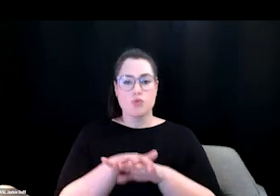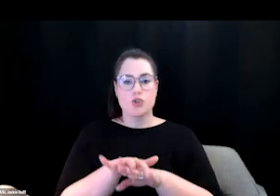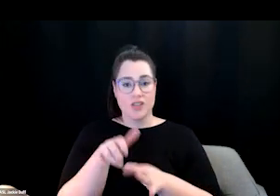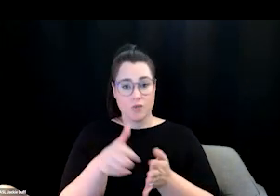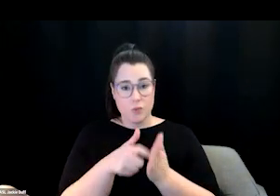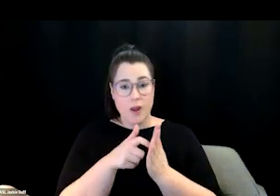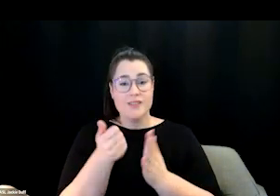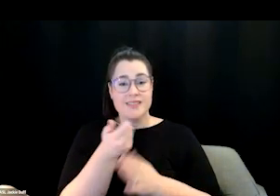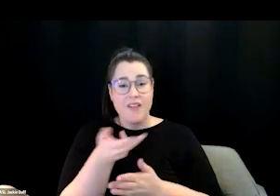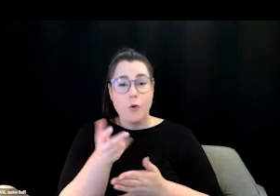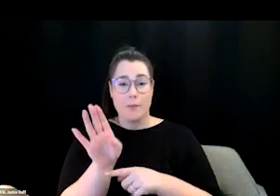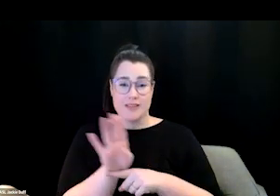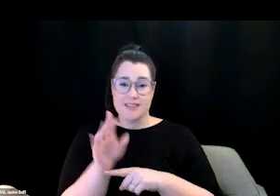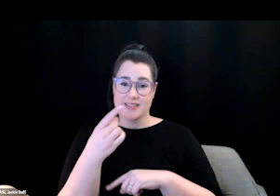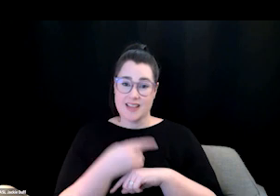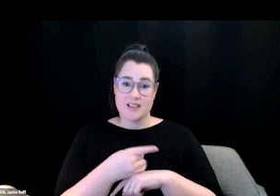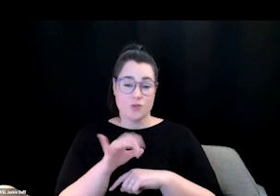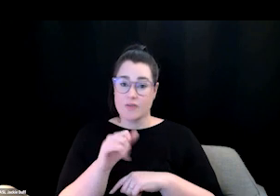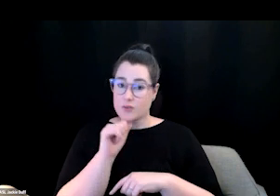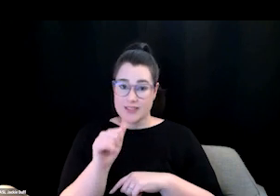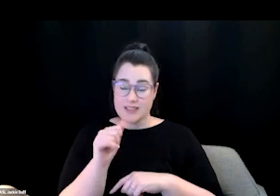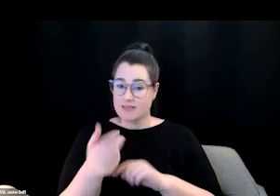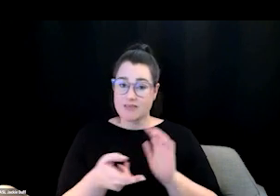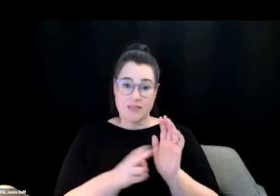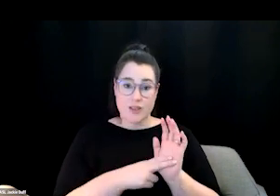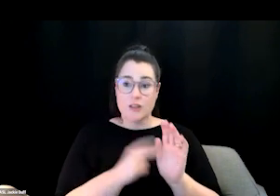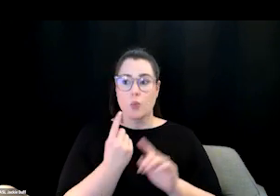So if you did not log into Research.gov until one day before the proposal,